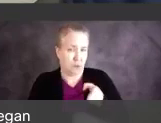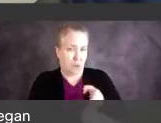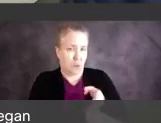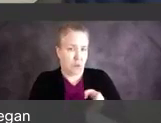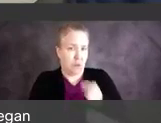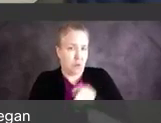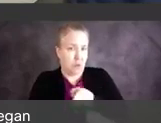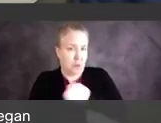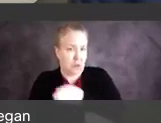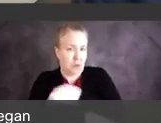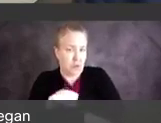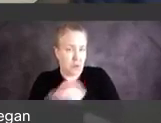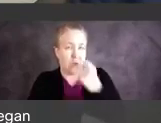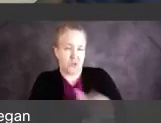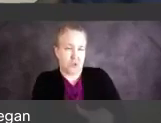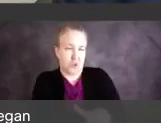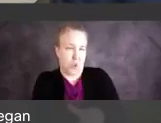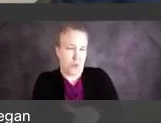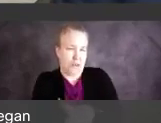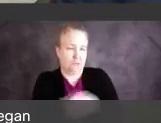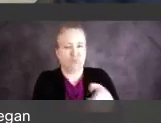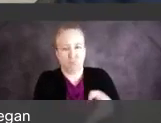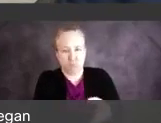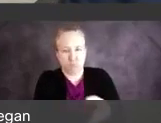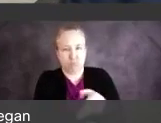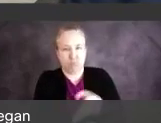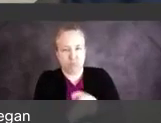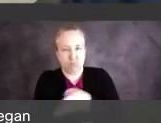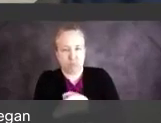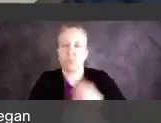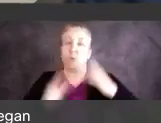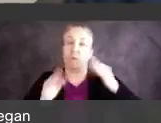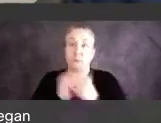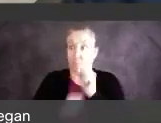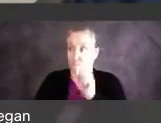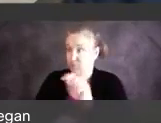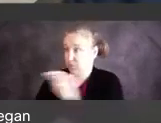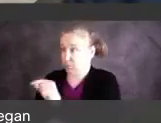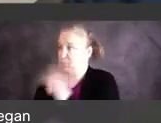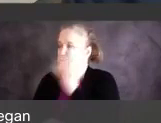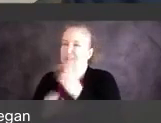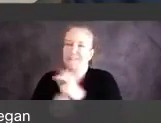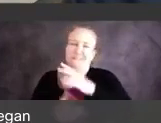slowly but surely. So hopefully, that most of those places will have gotten some second doses and